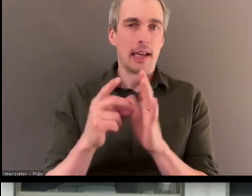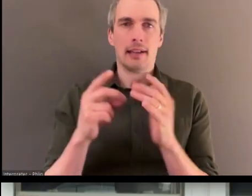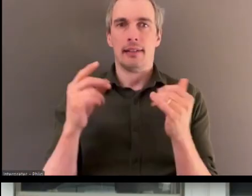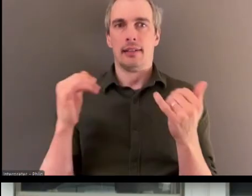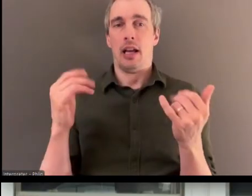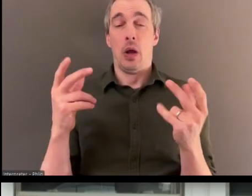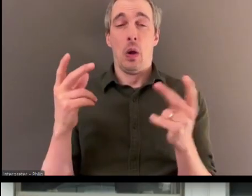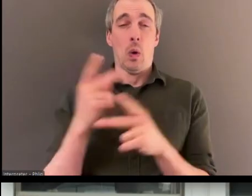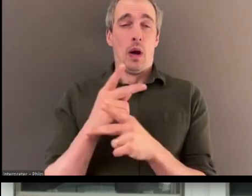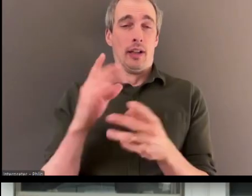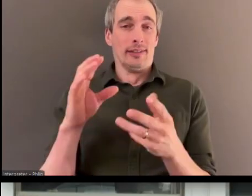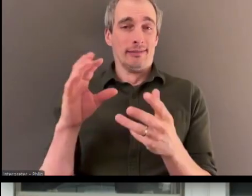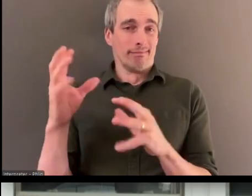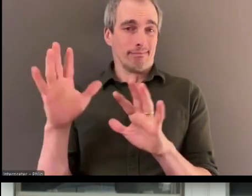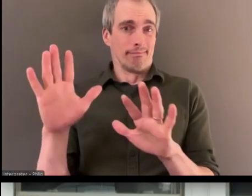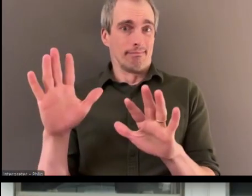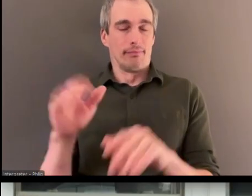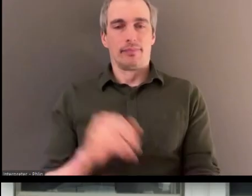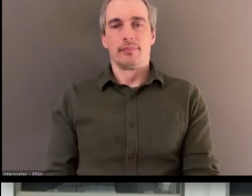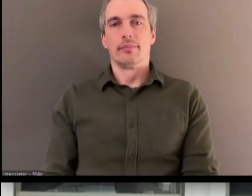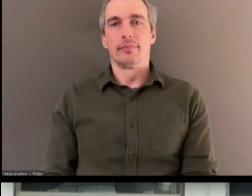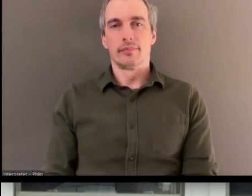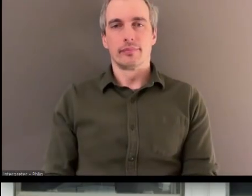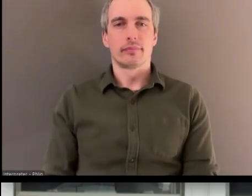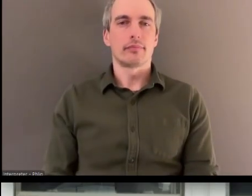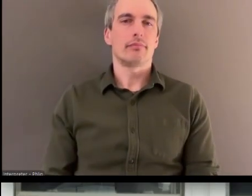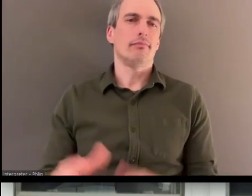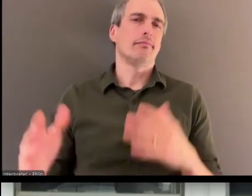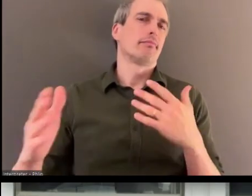Oh, whatever. I'll just do it up here. Do it live.